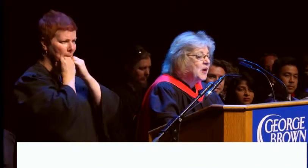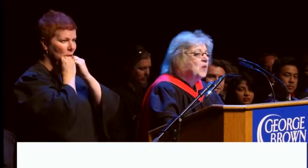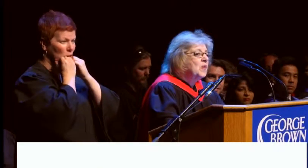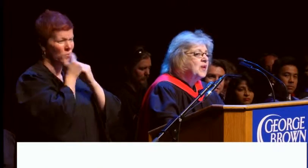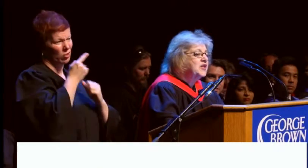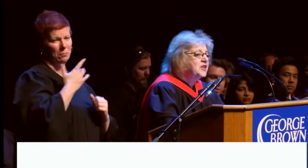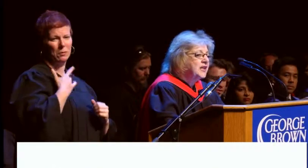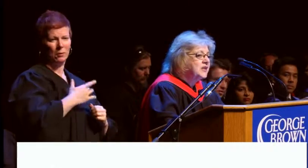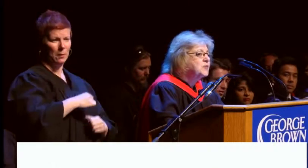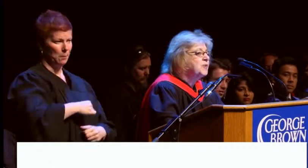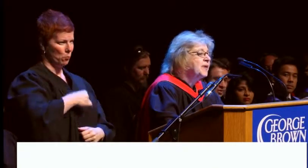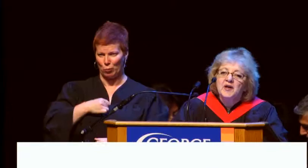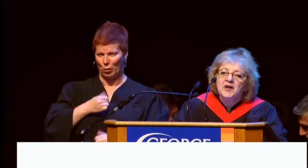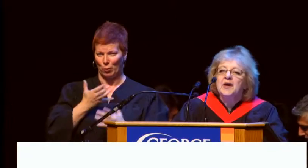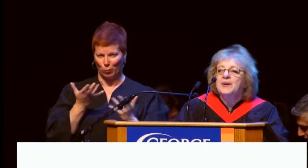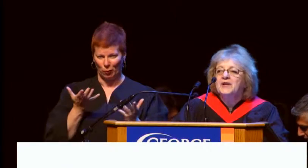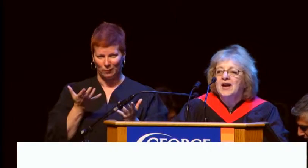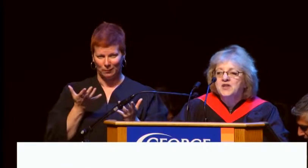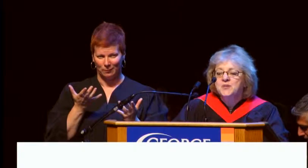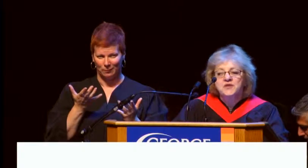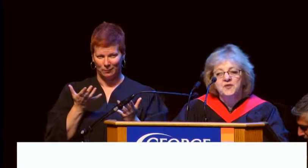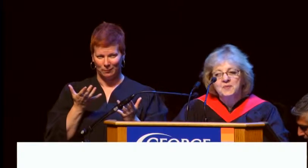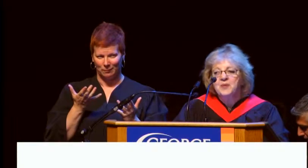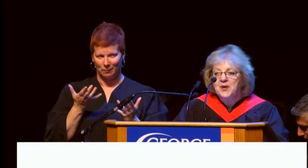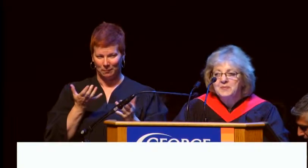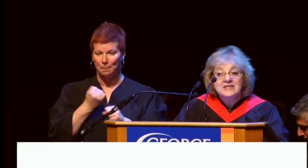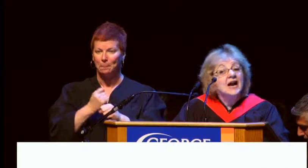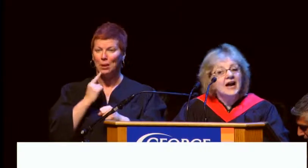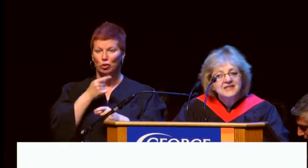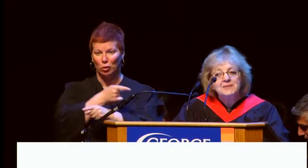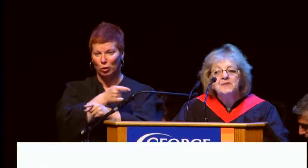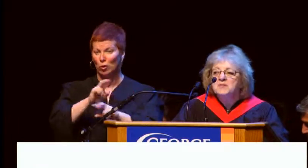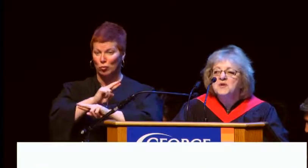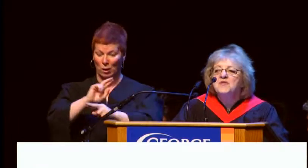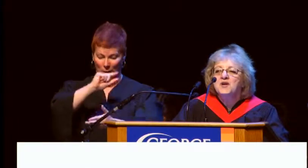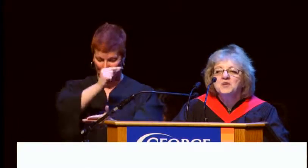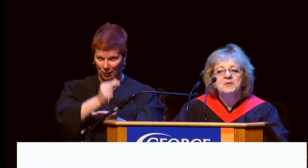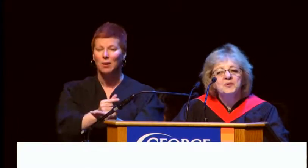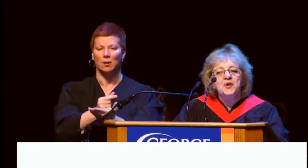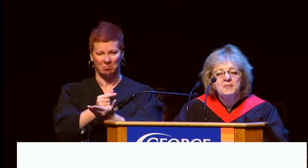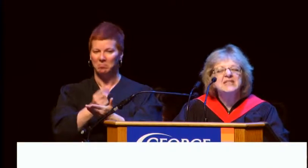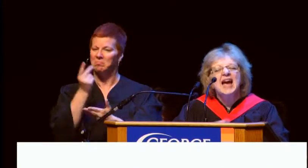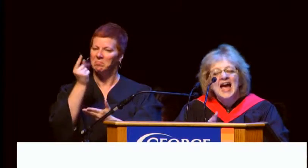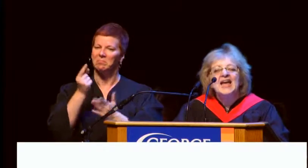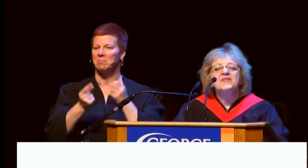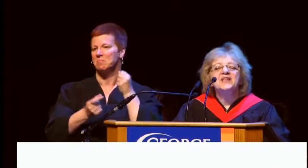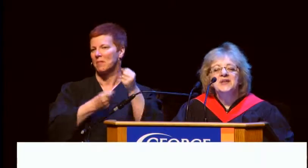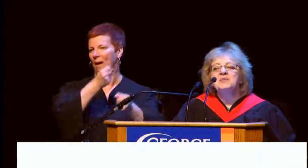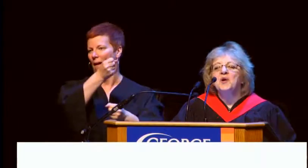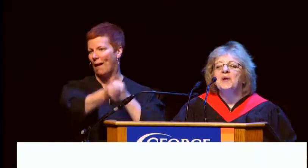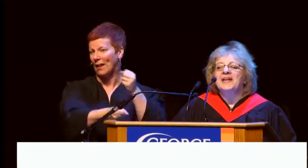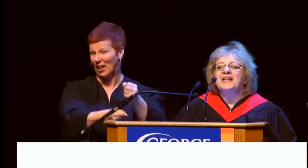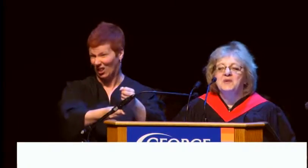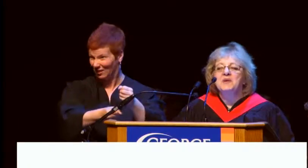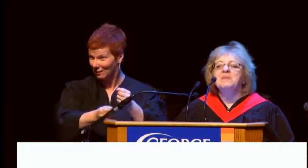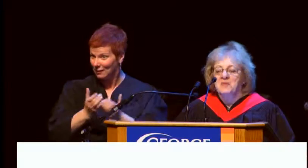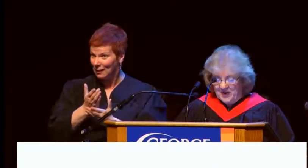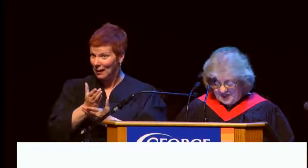WHICH IS PREPARING OUR GRADUATES FOR EMPLOYMENT AND SOME OF THEM MOVE ON TO EMPLOYMENT EVEN A LITTLE MORE QUICKLY THAN WE MIGHT WISH.